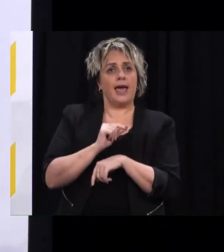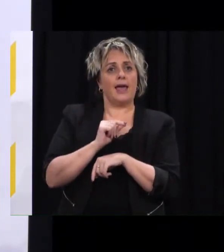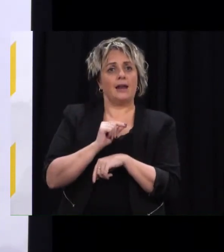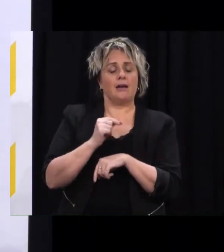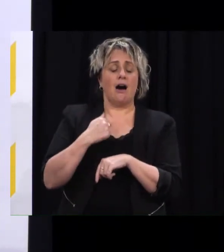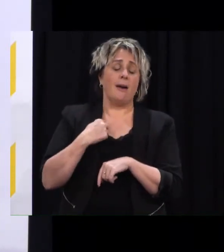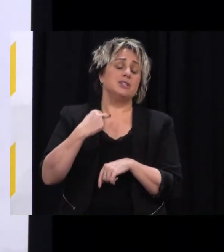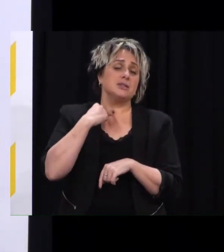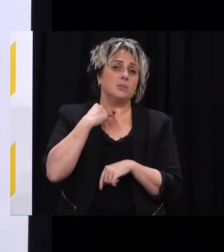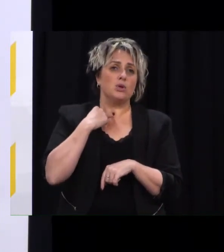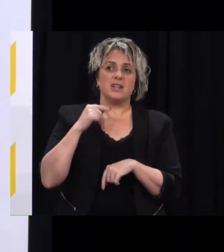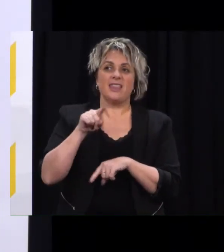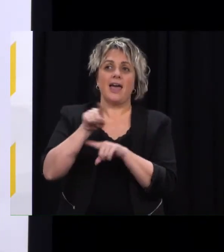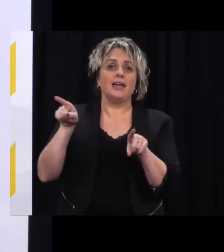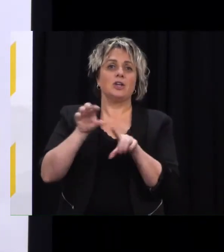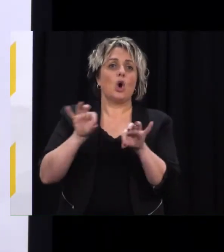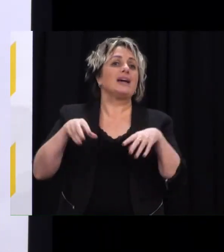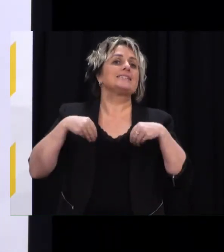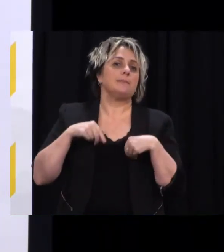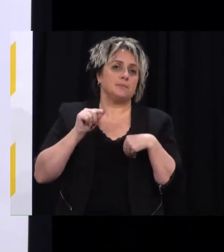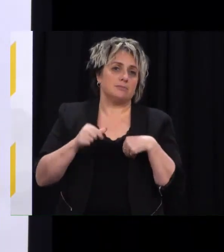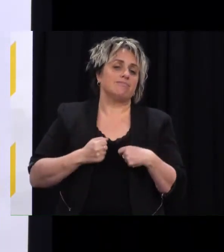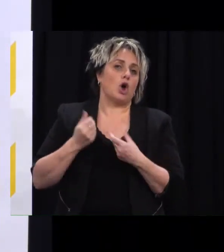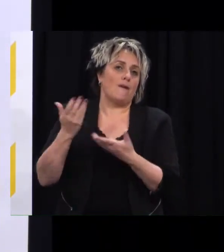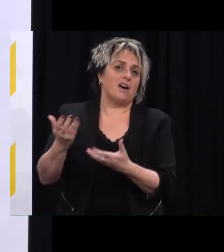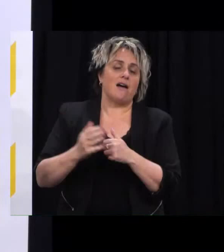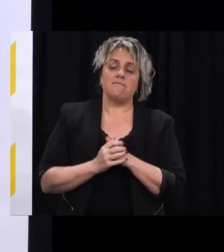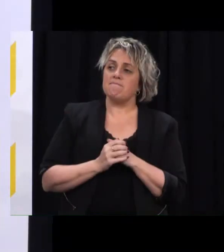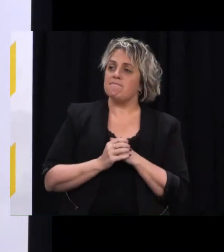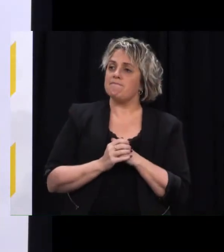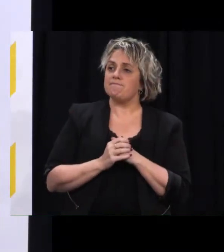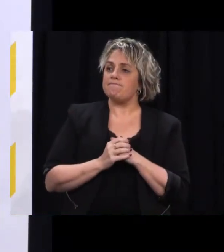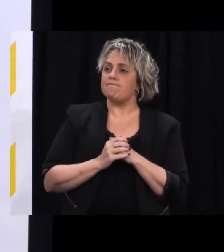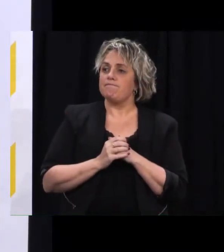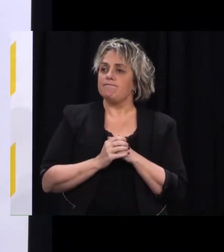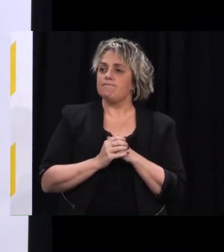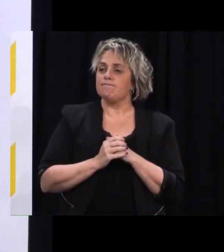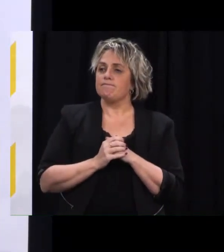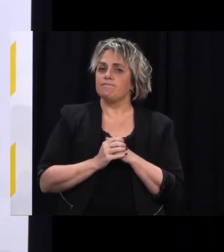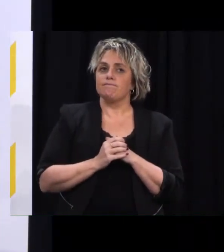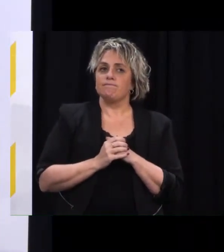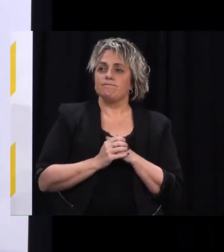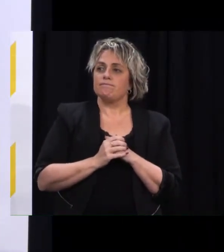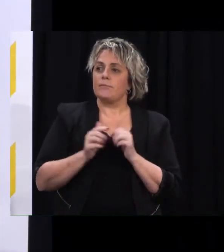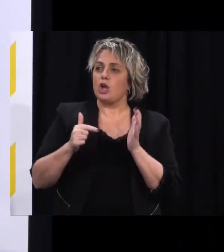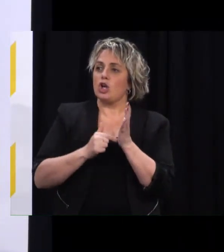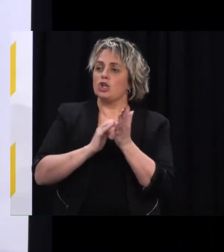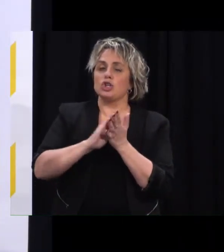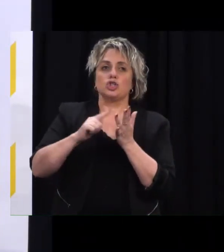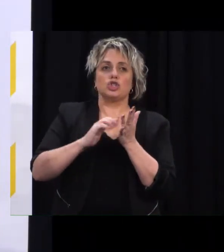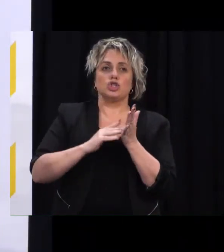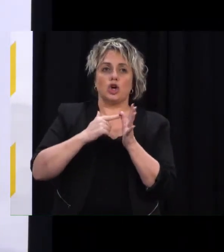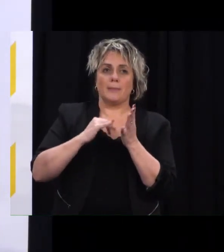up to them. We offered a solution that meant they could hold us to account, with that scrutiny just without having